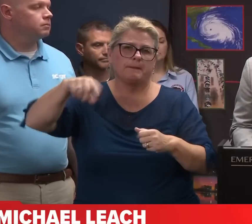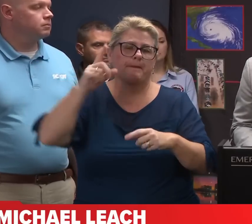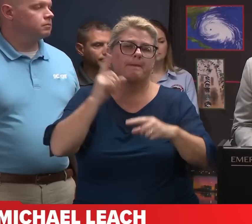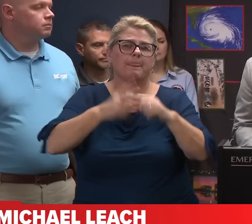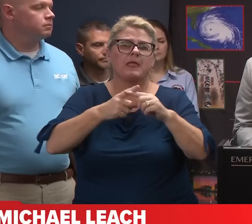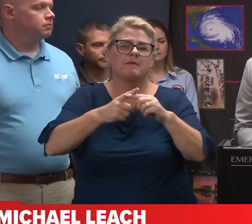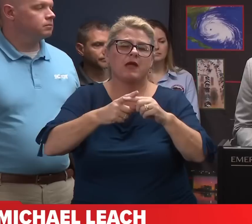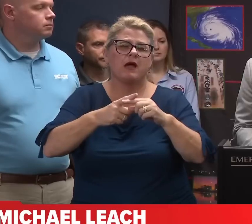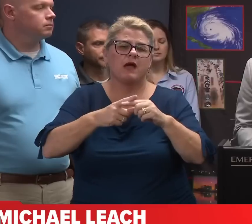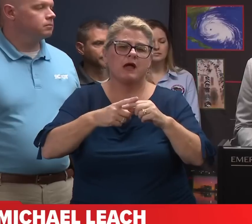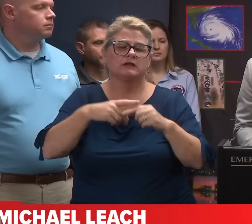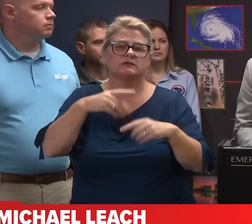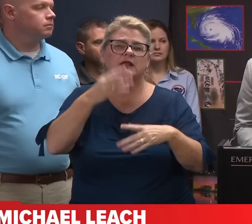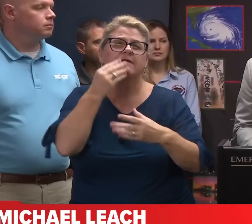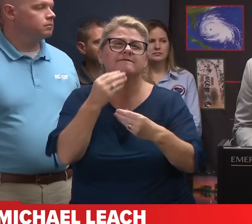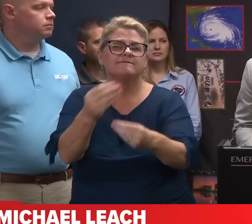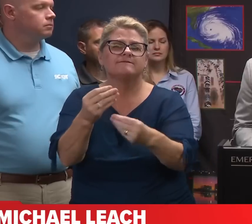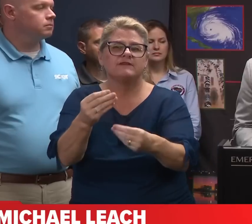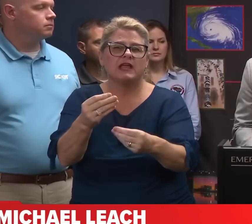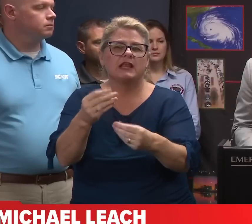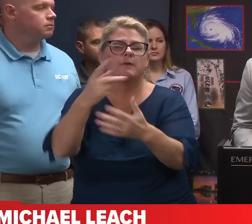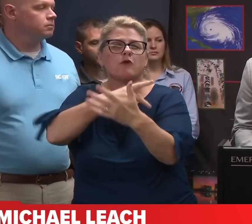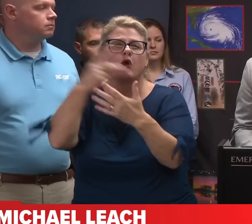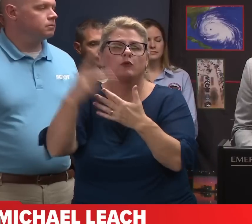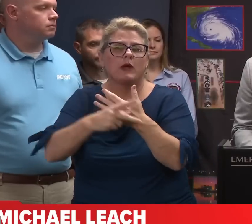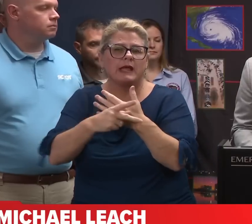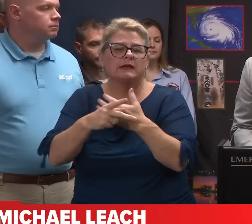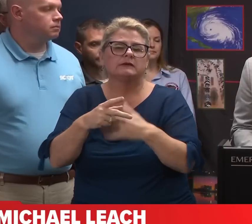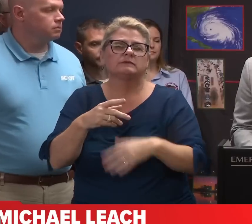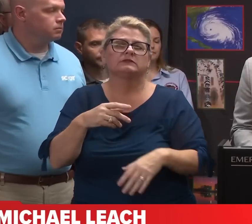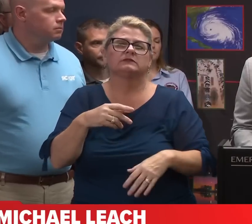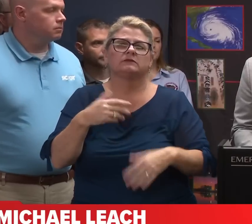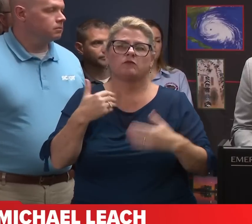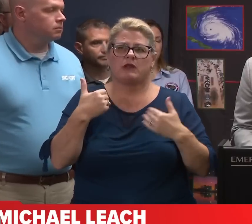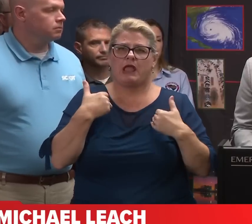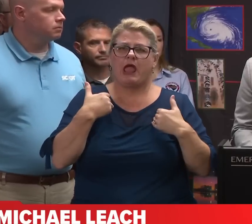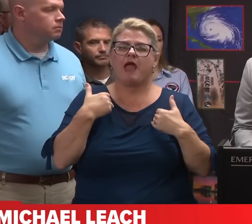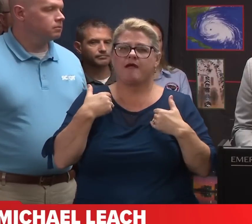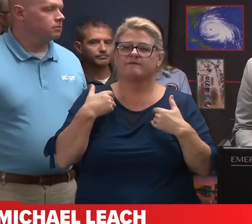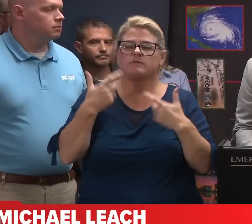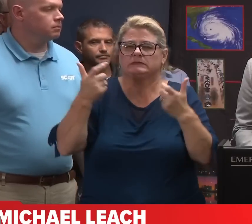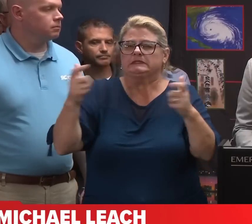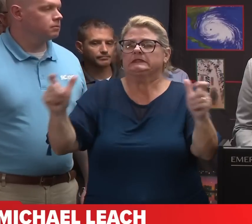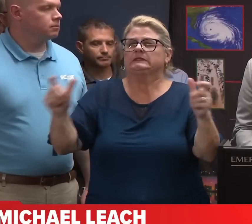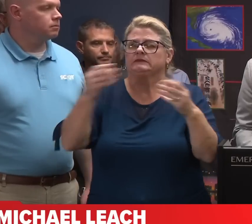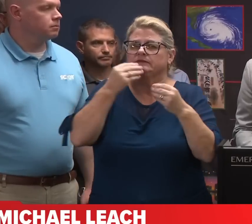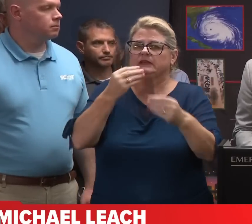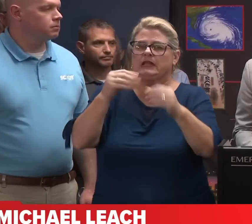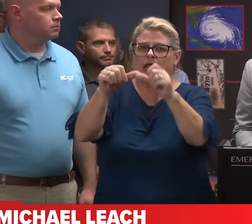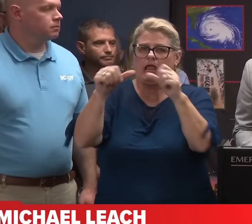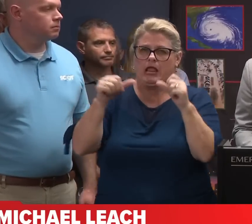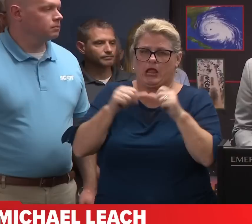uh uh feeding uh programs. Uh We have a mass mass feeding sites currently available in the following areas.